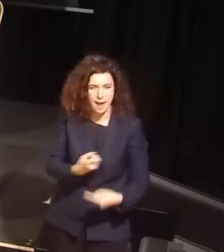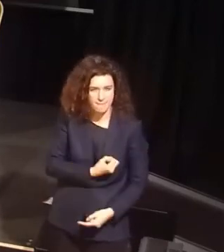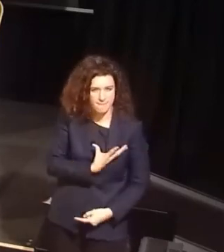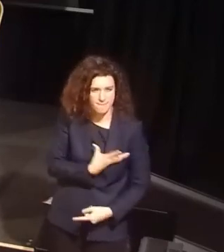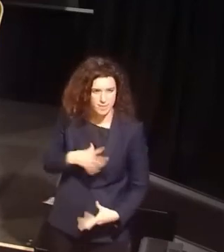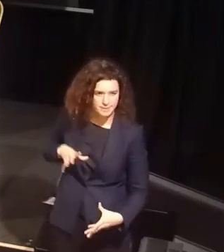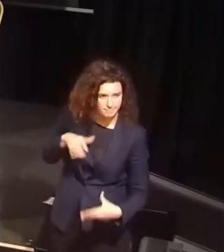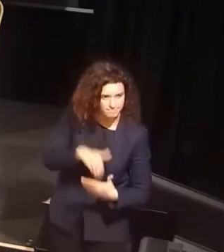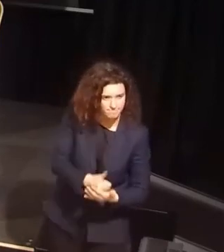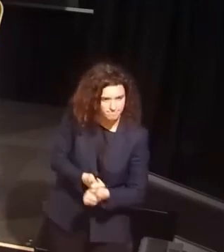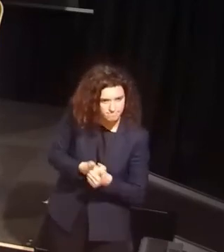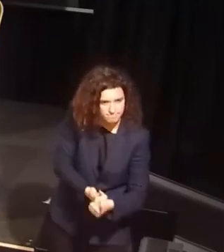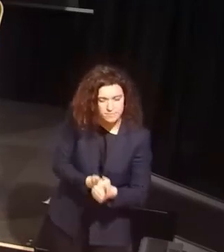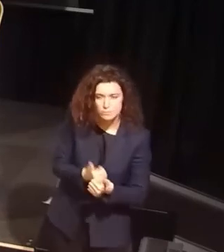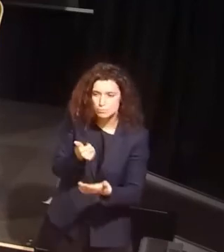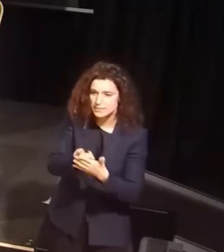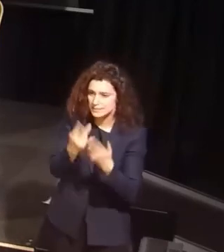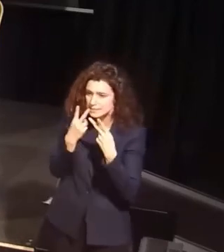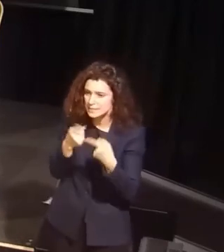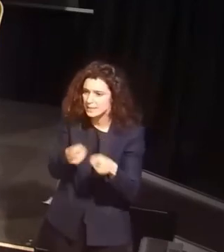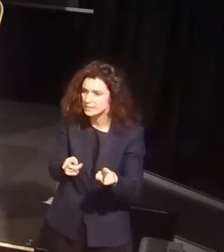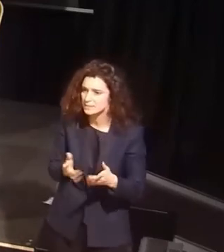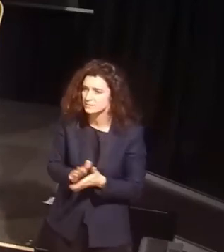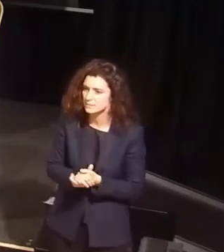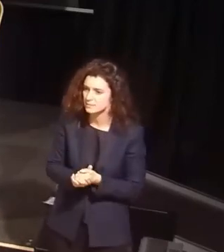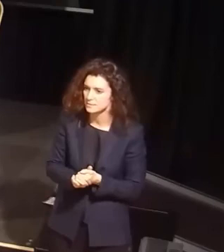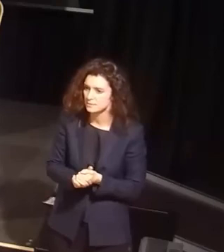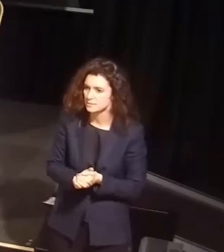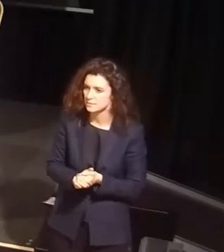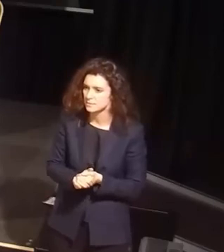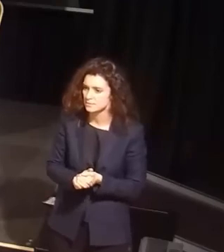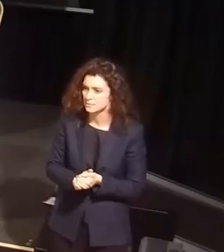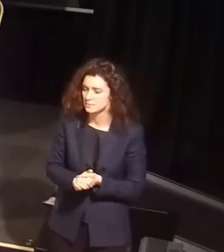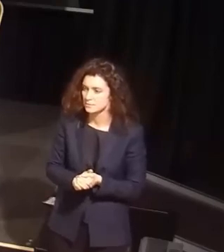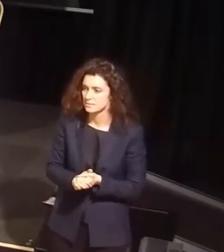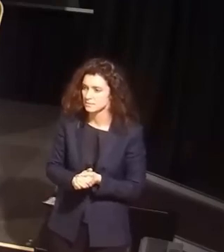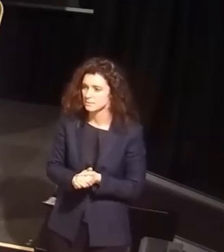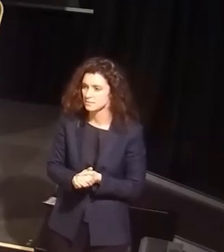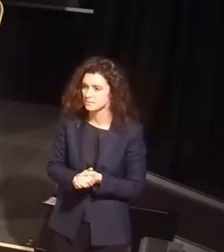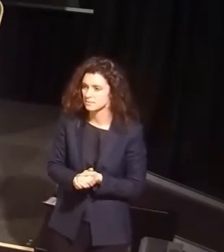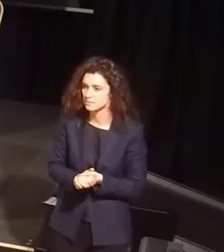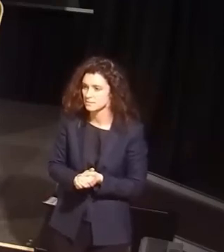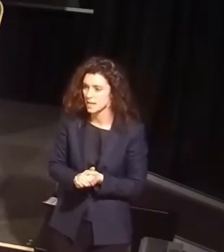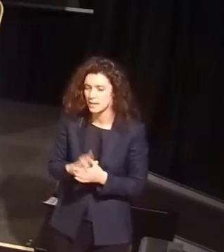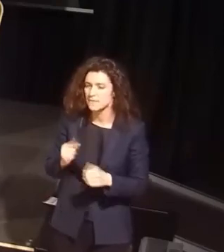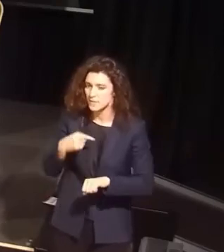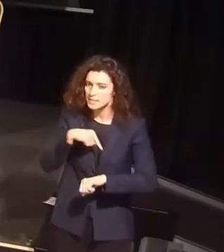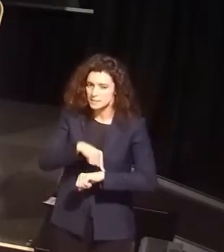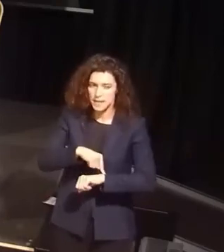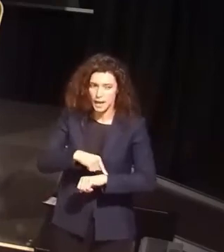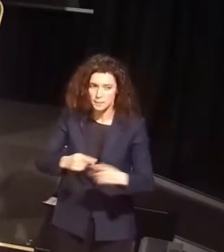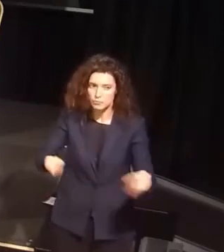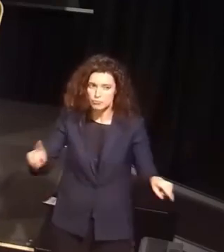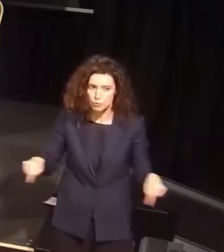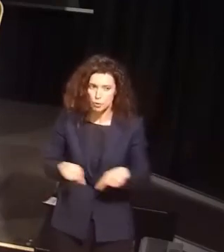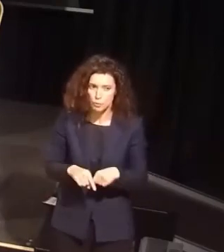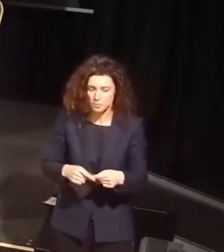And that's just great to see. I don't think I've been in a room with so many people that are interested in making games accessible before.